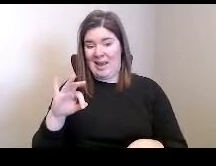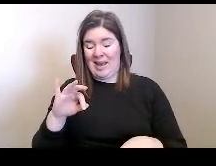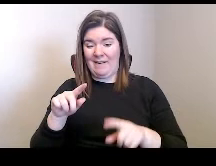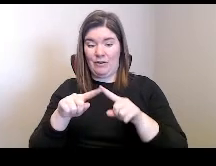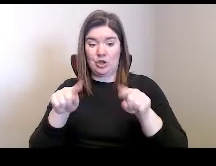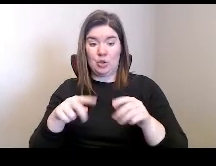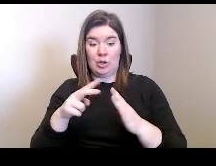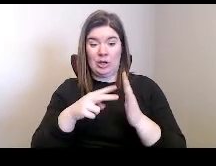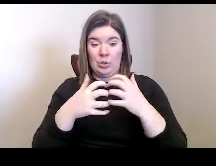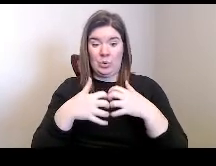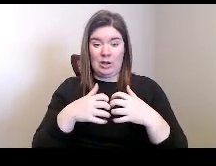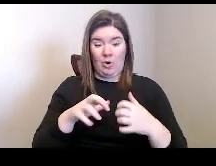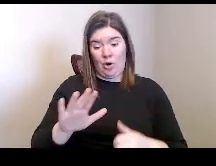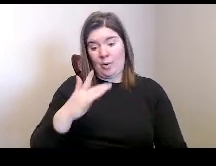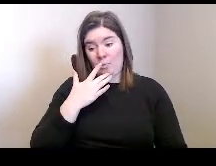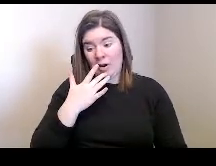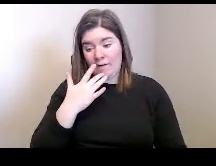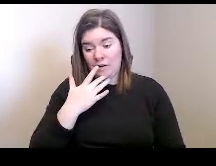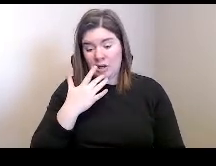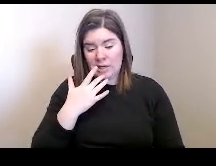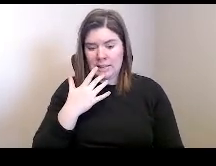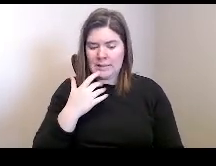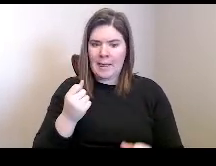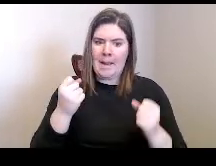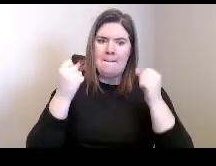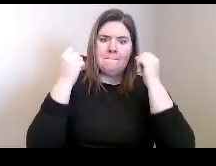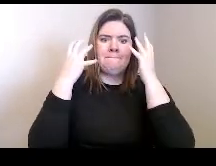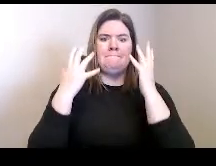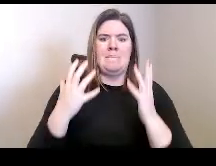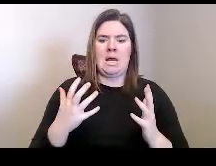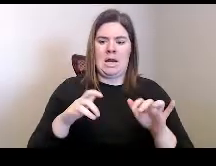there are a whole lot of those to jump into. I'm not going to get into those today,